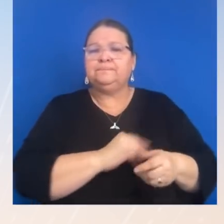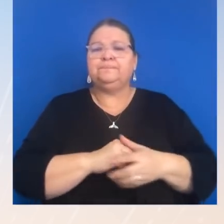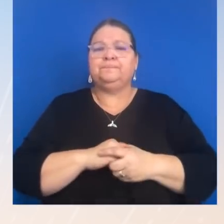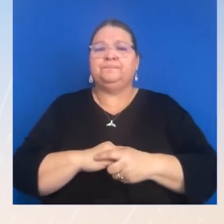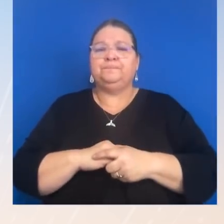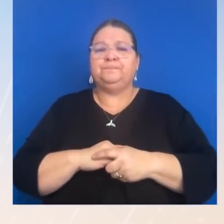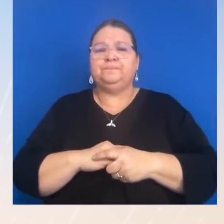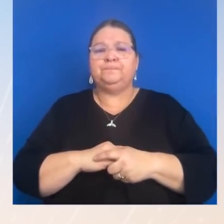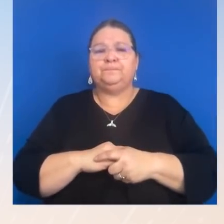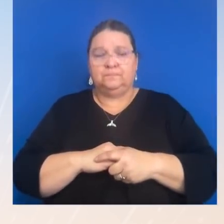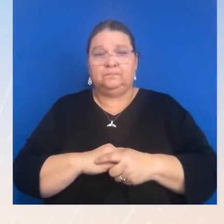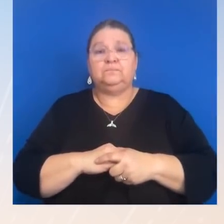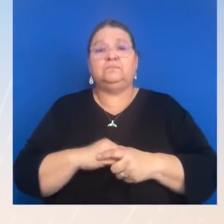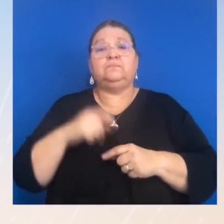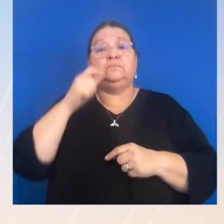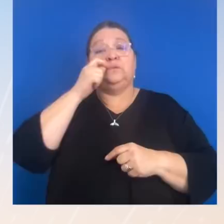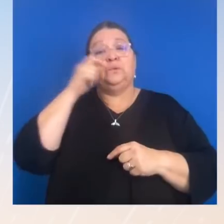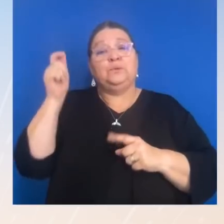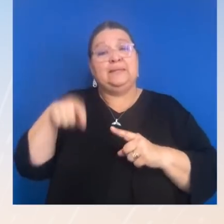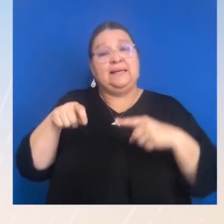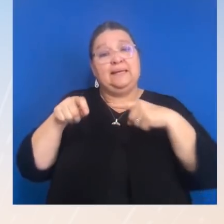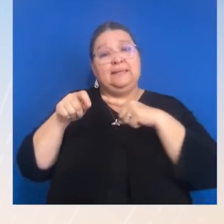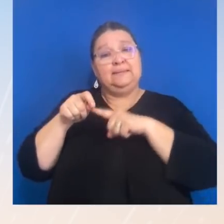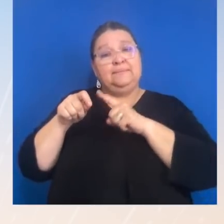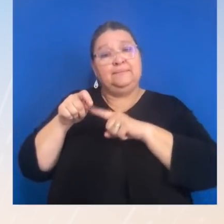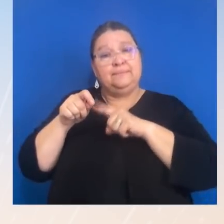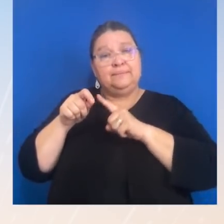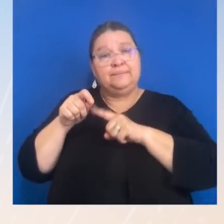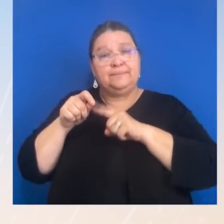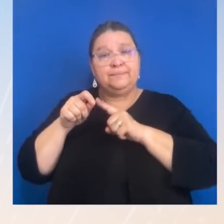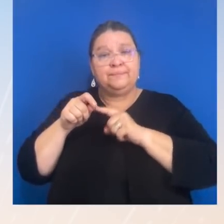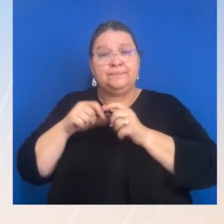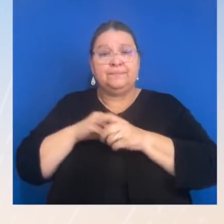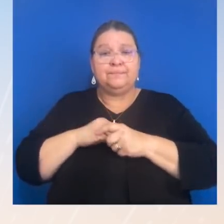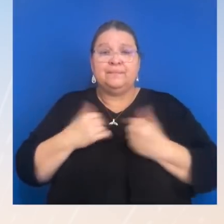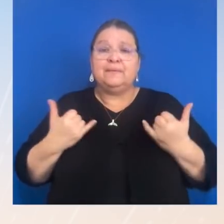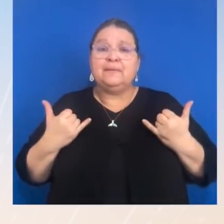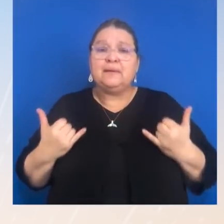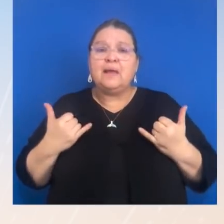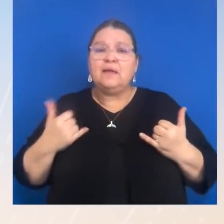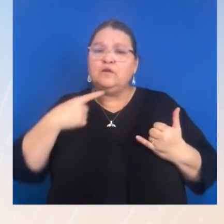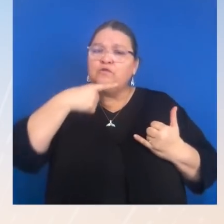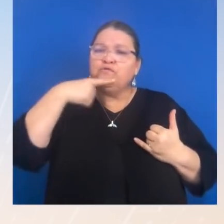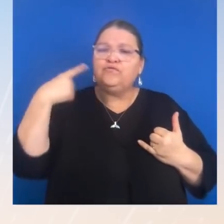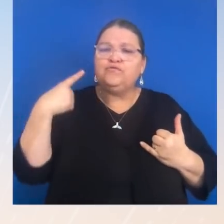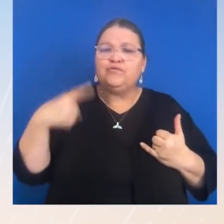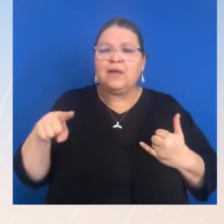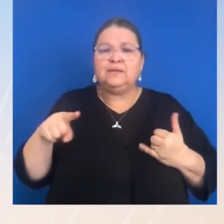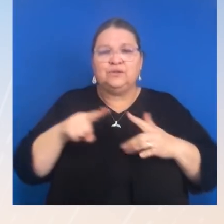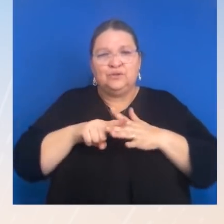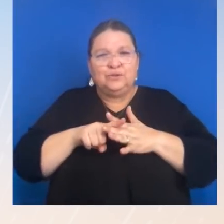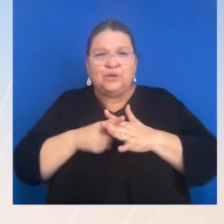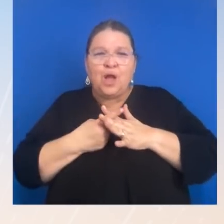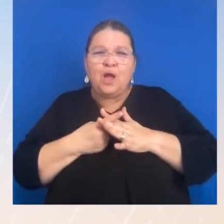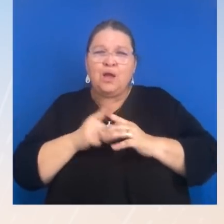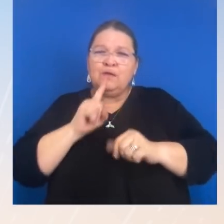As Russia appears to be moving towards encircling Kyiv itself something that Pentagon officials,